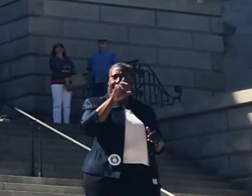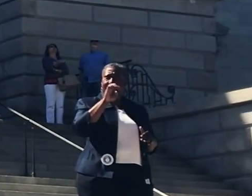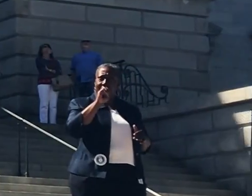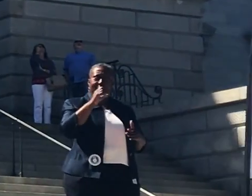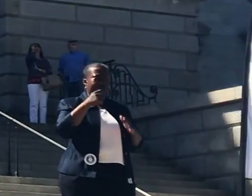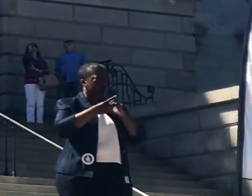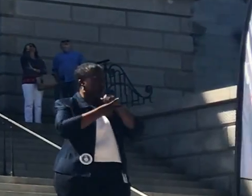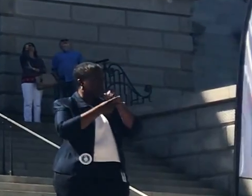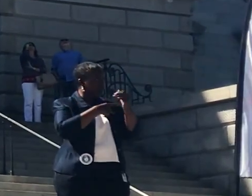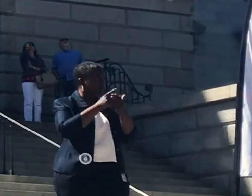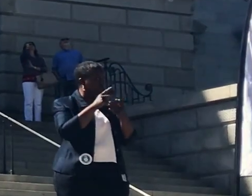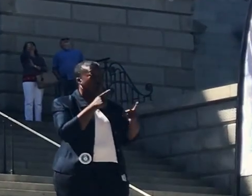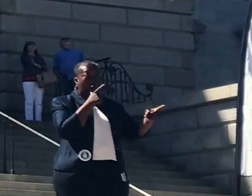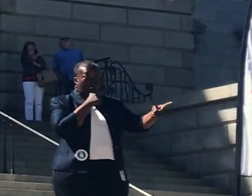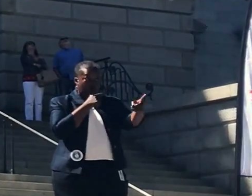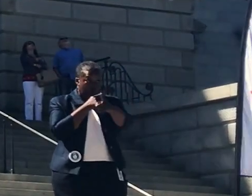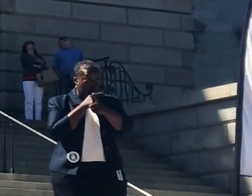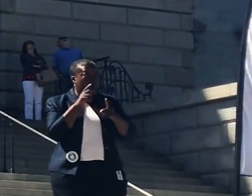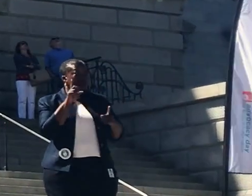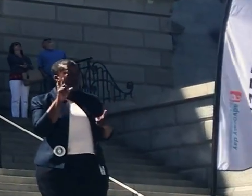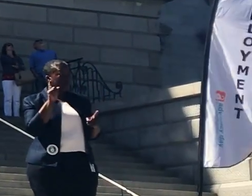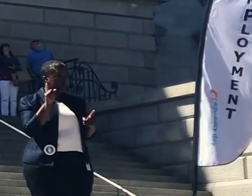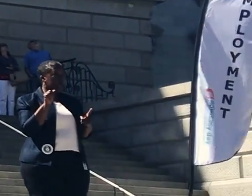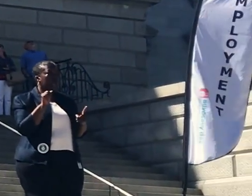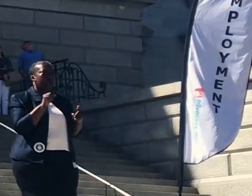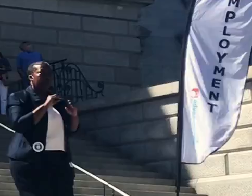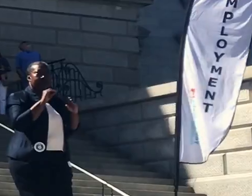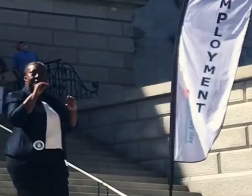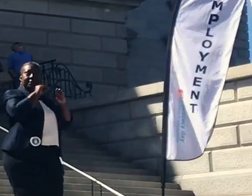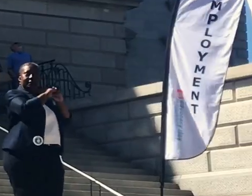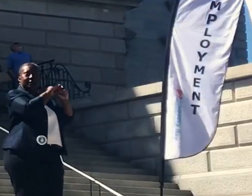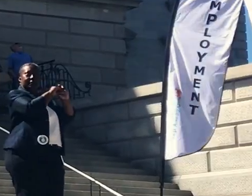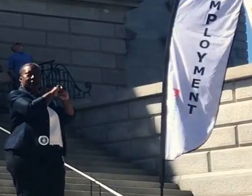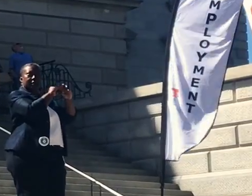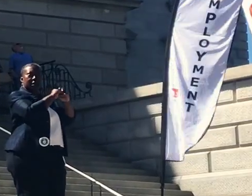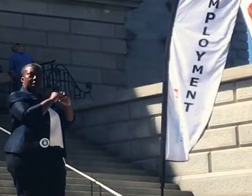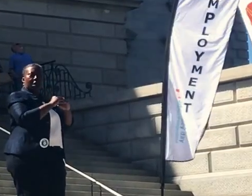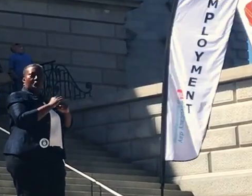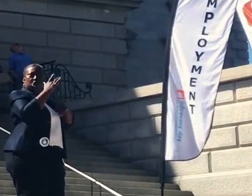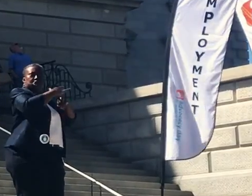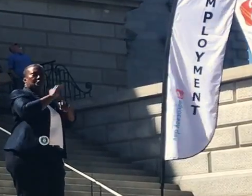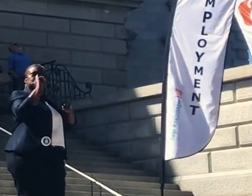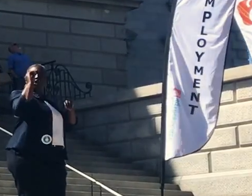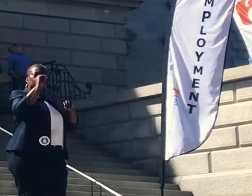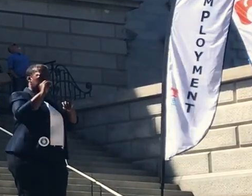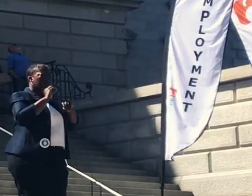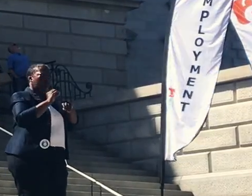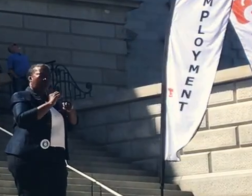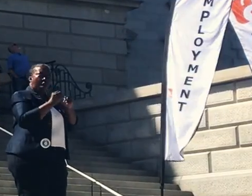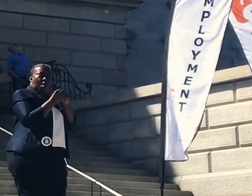This allows people with disabilities to save money without fear of losing their benefits.